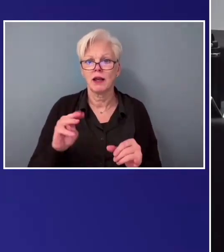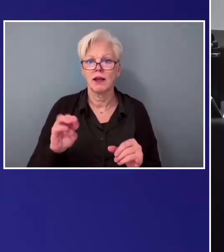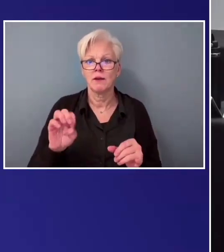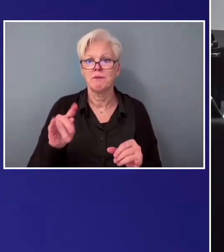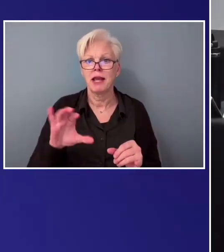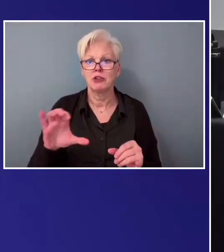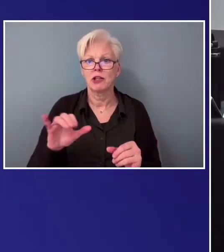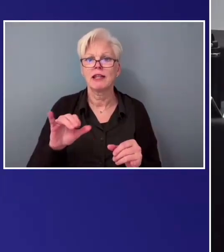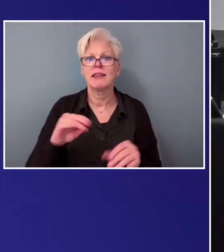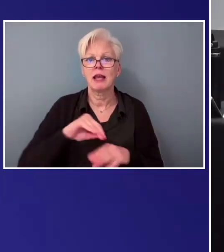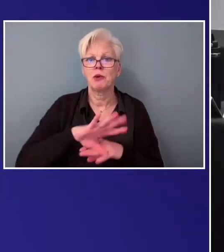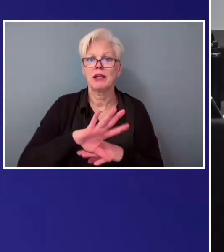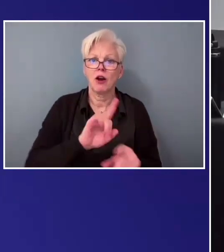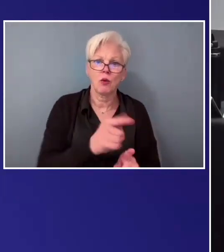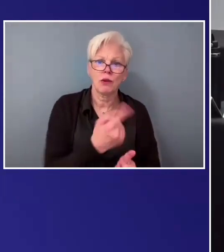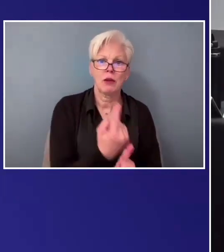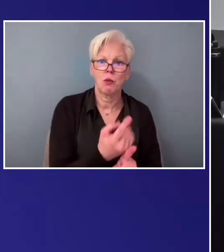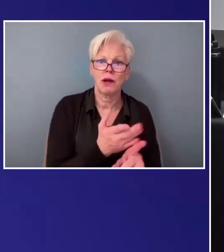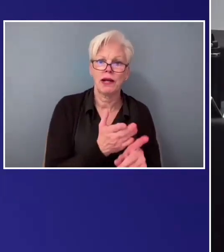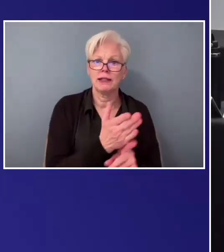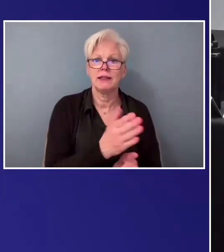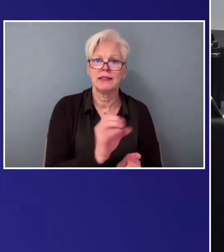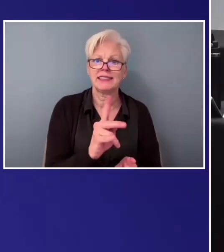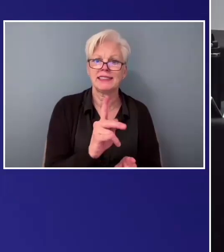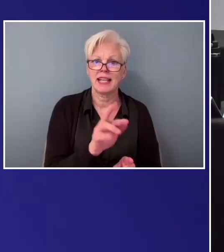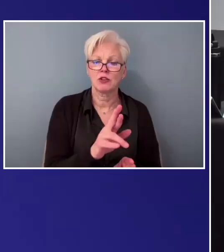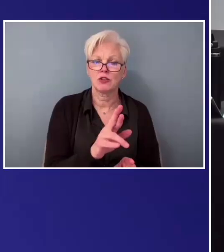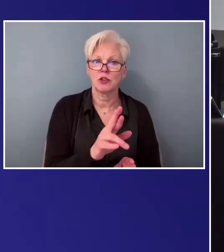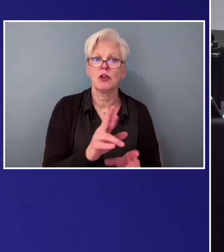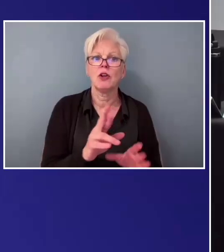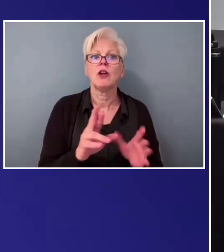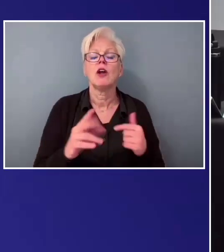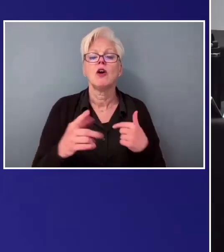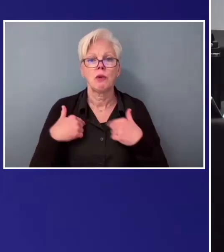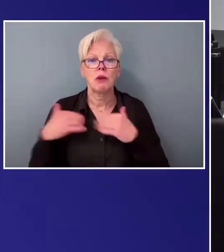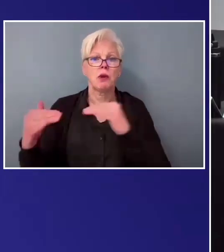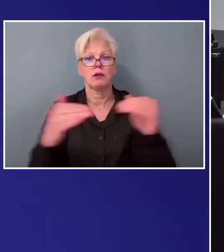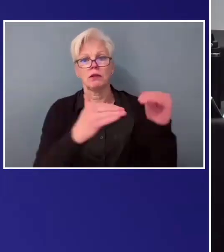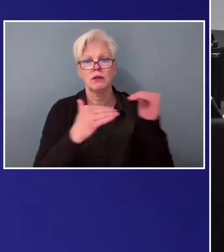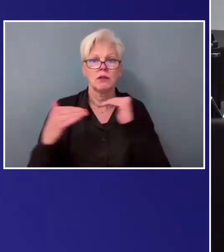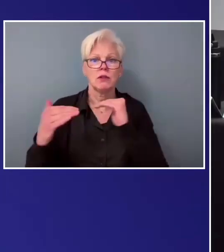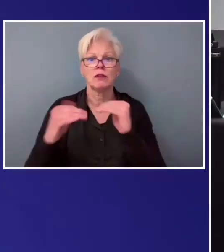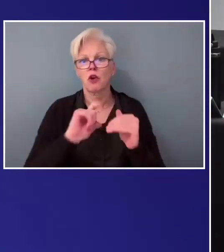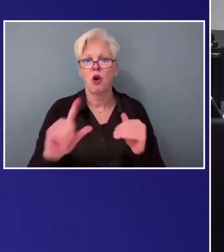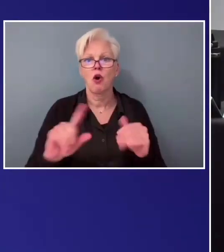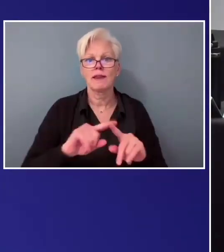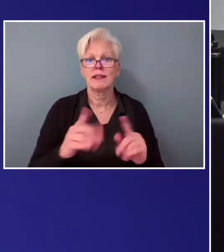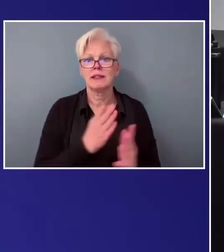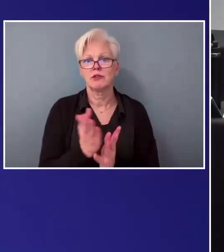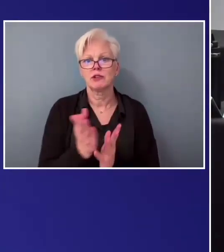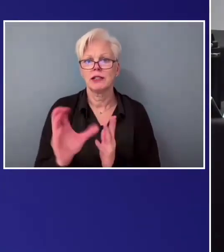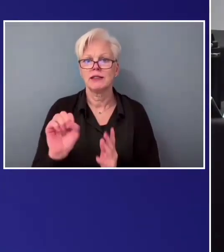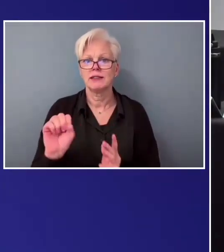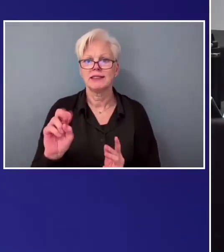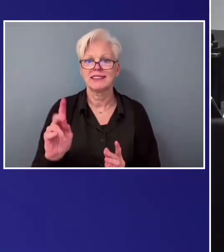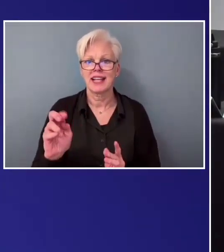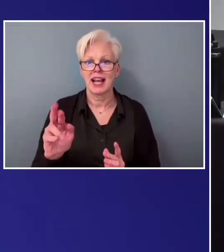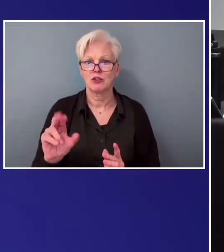sector. In our view, parity among sectors is valuable unto itself and is an important